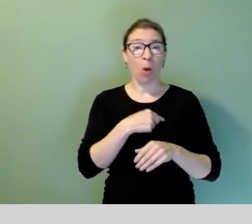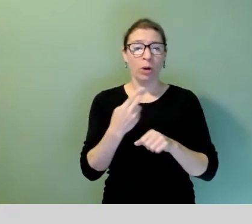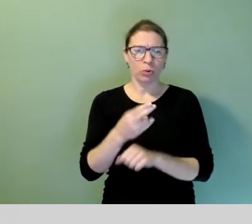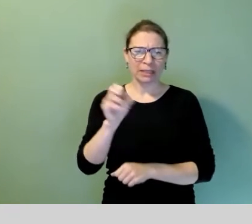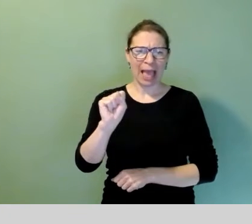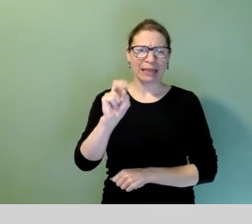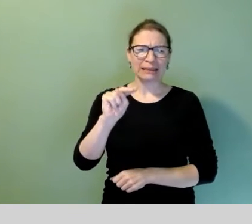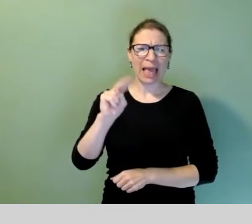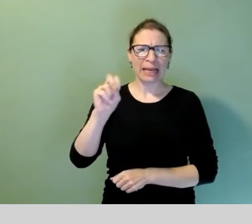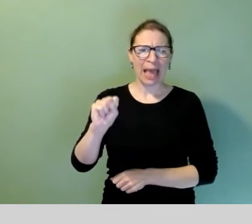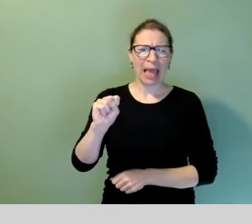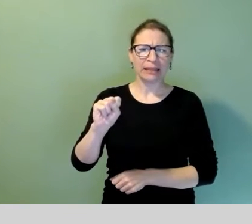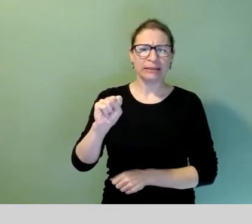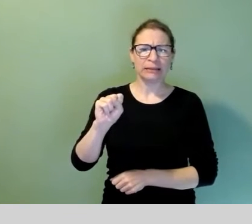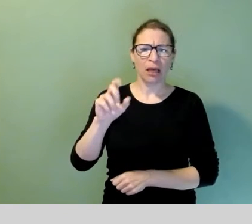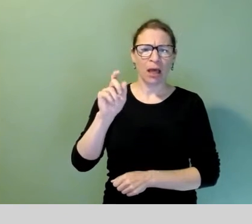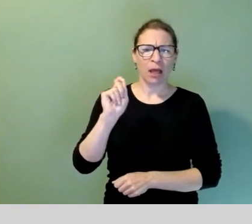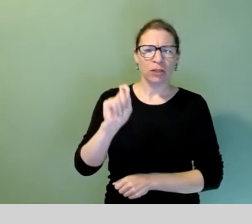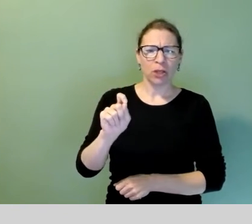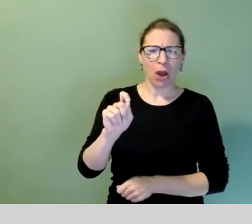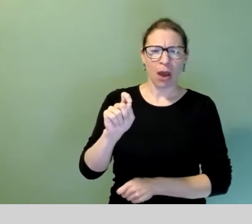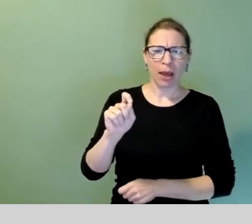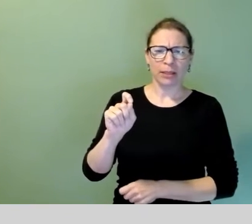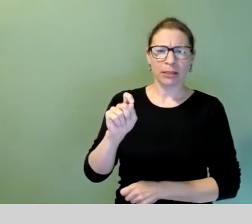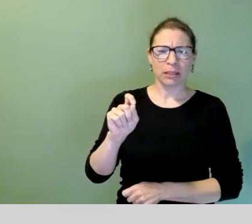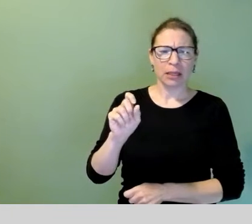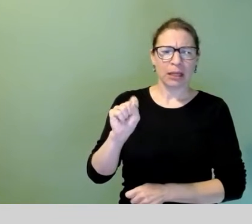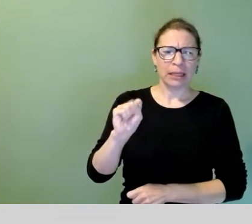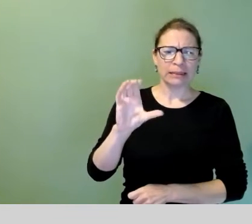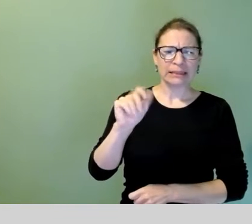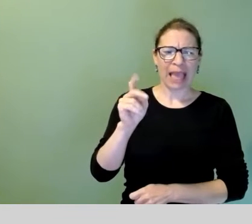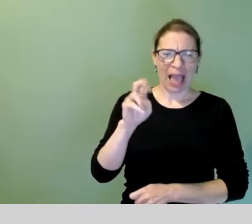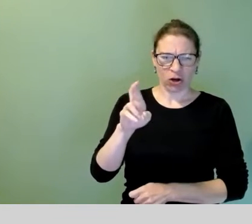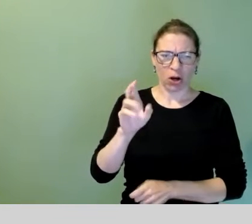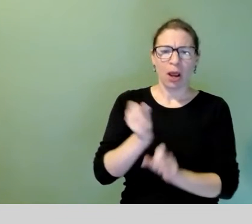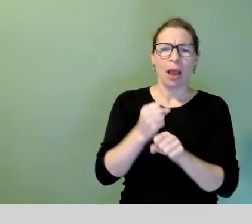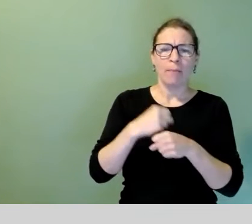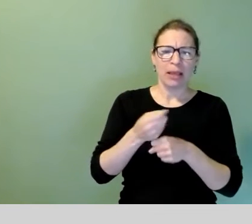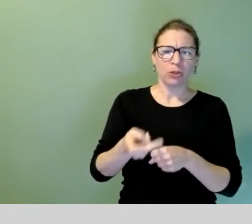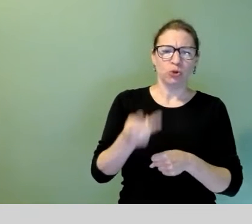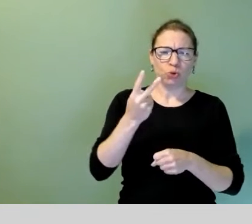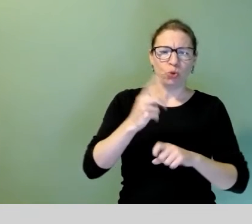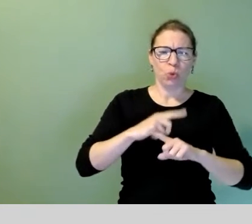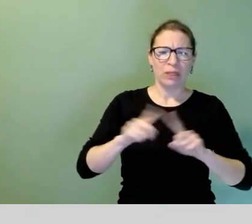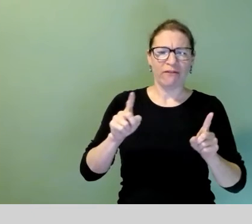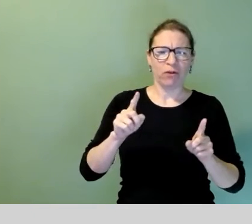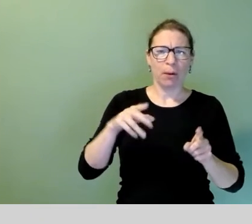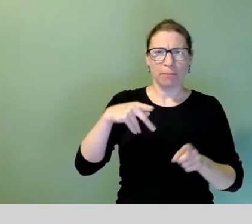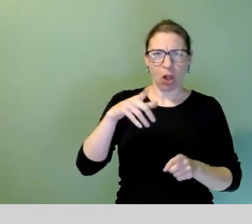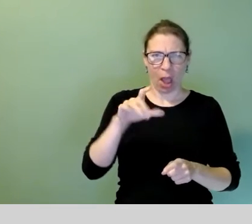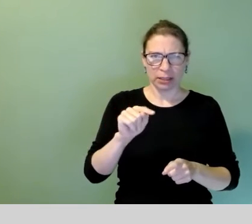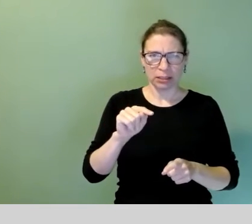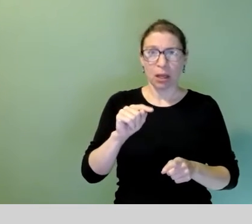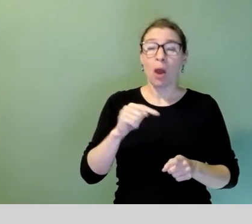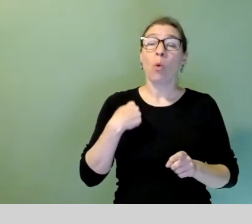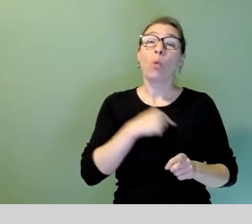sns.relplot to create a relationship plot between two continuous variables. We're specifying the kind of the plot to be scattered.